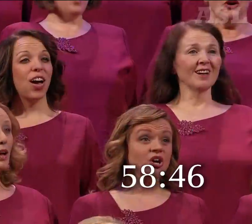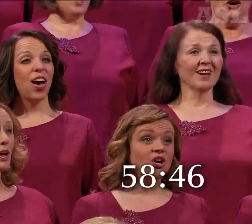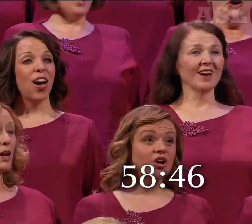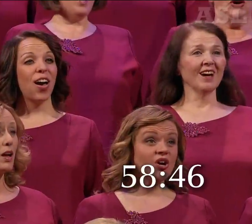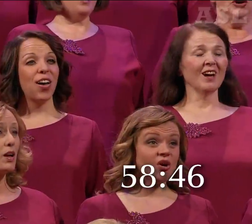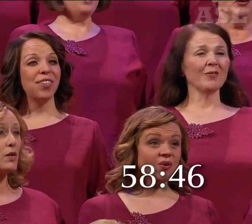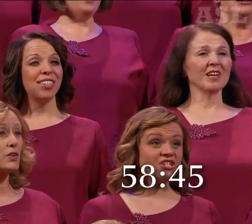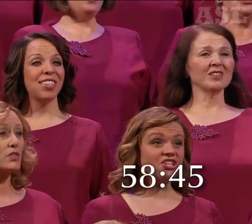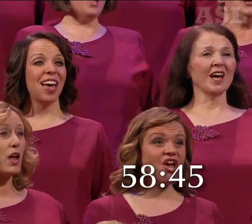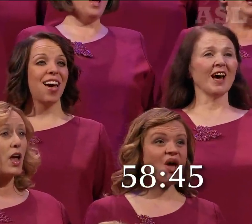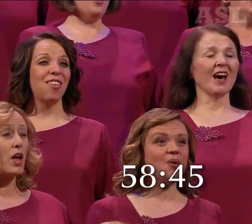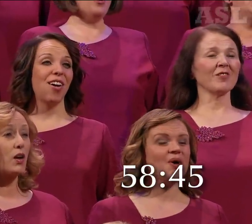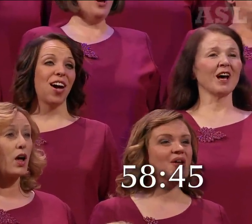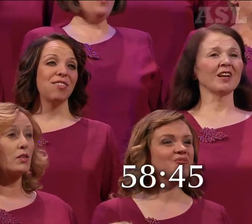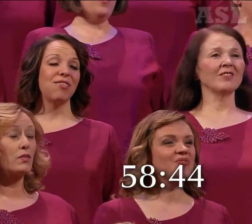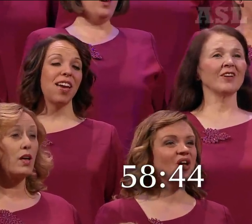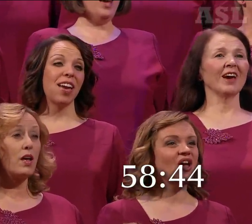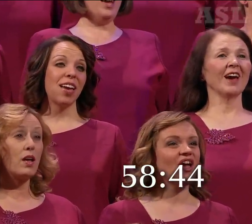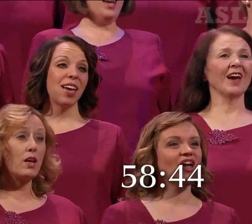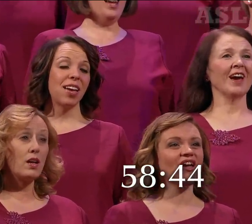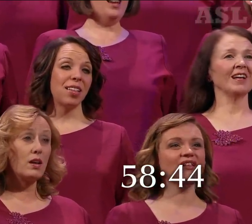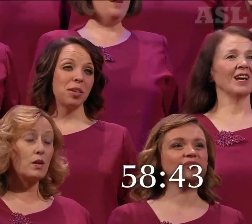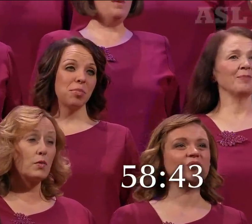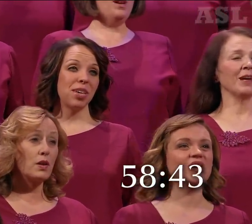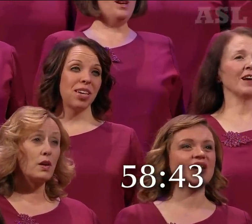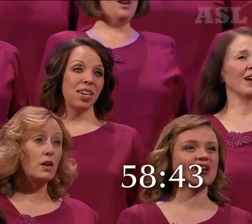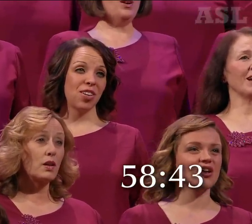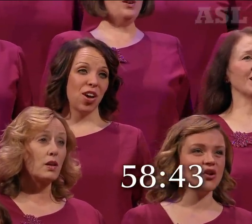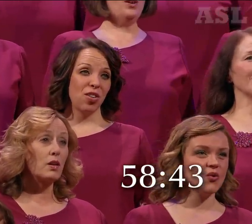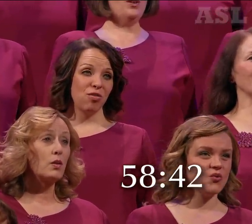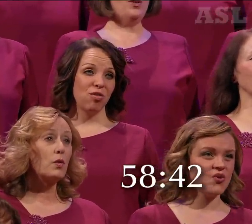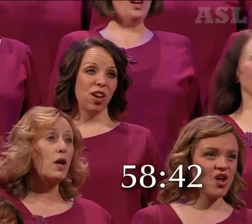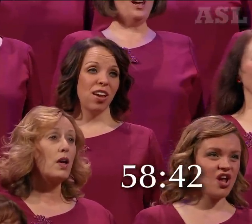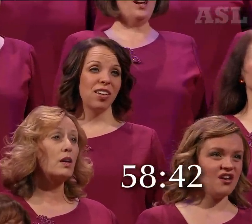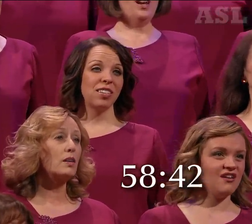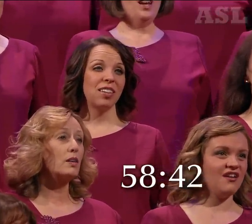THIS IS THE ENGLISH